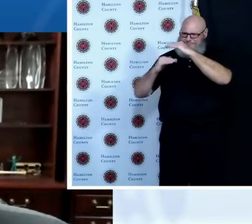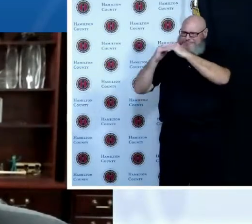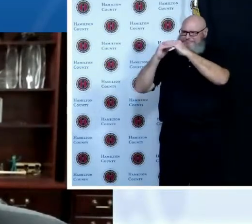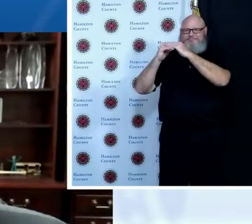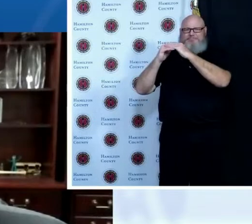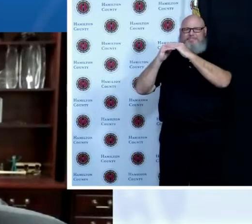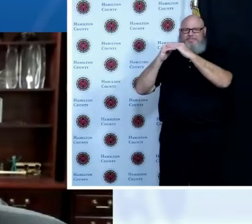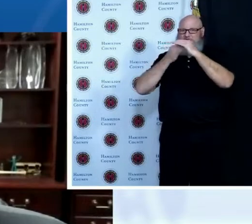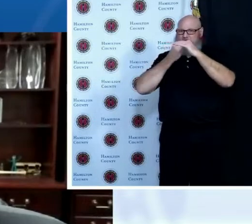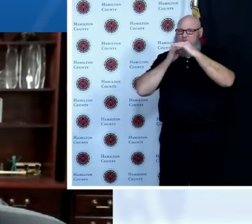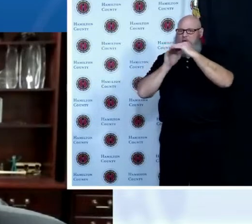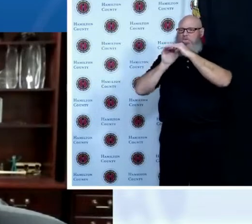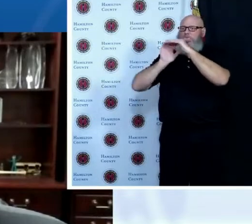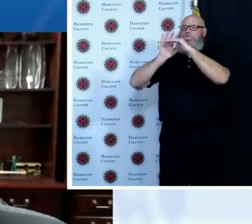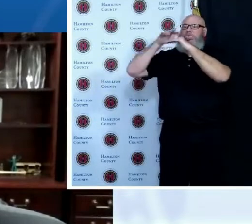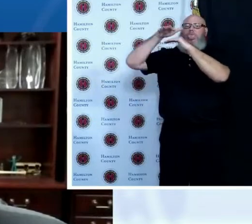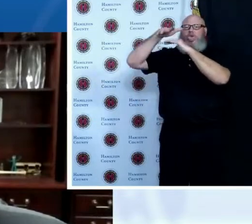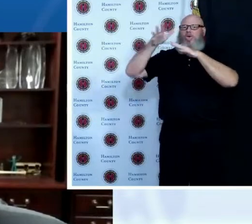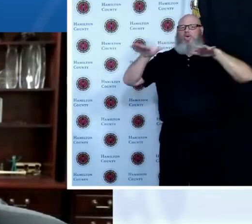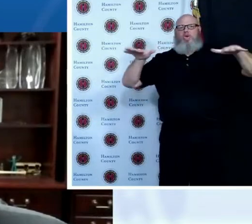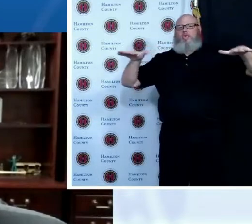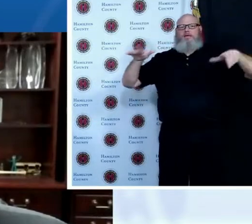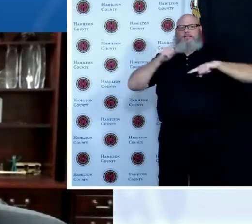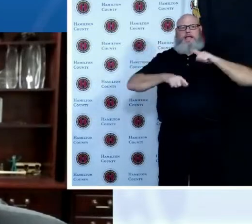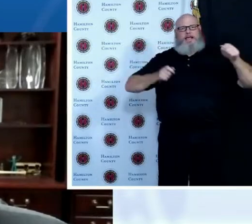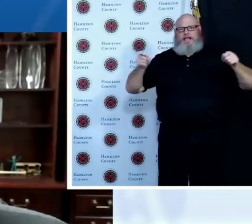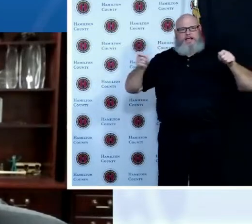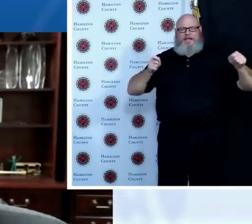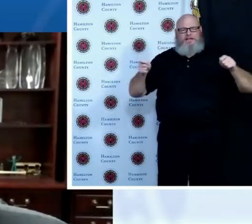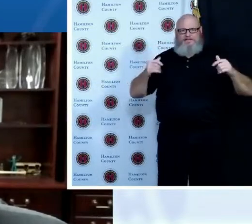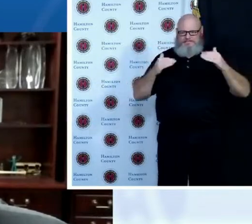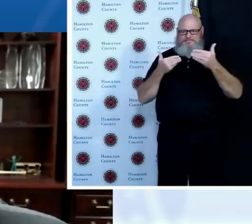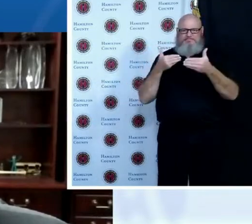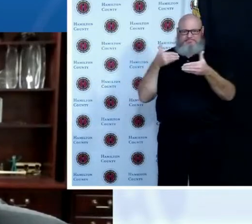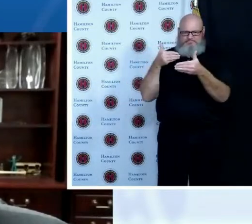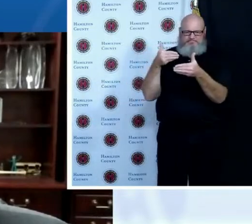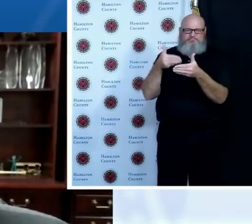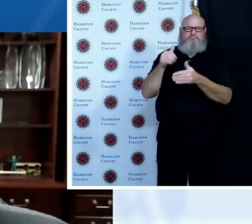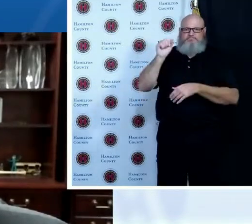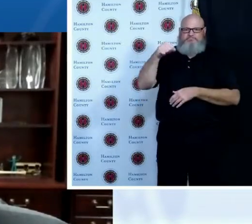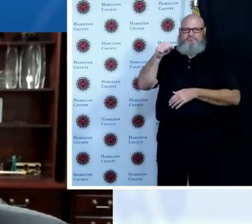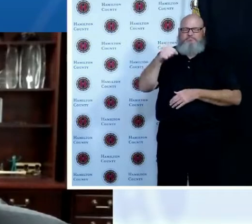the things that we do at UC Health that's fairly unique is the ECMO there is other ECMO capacity